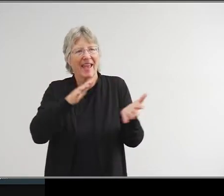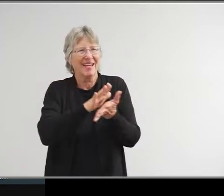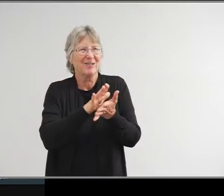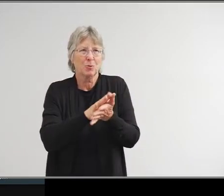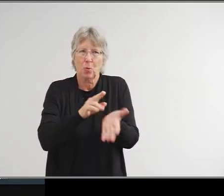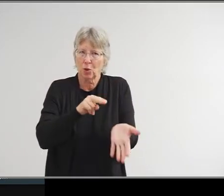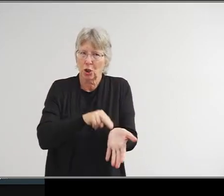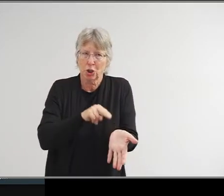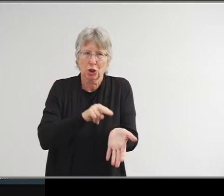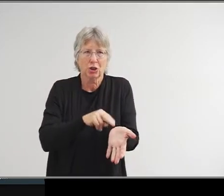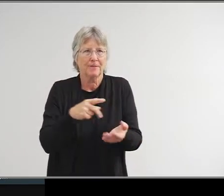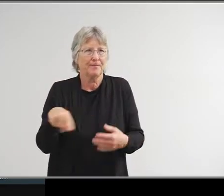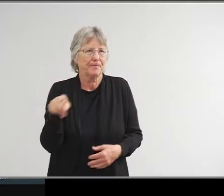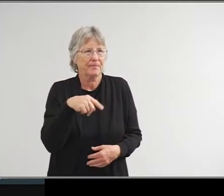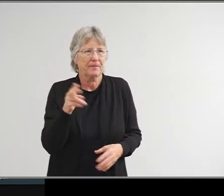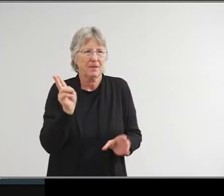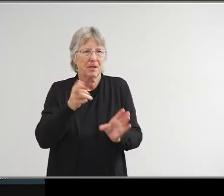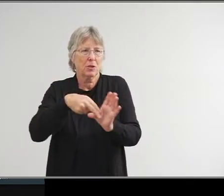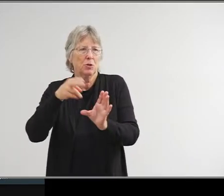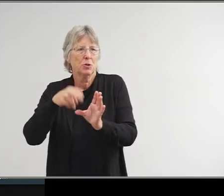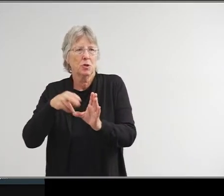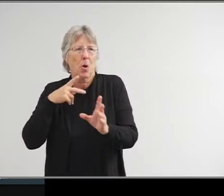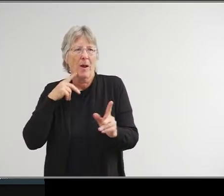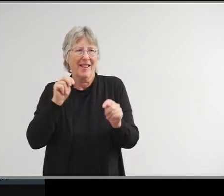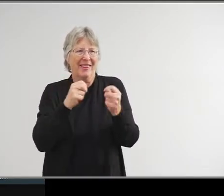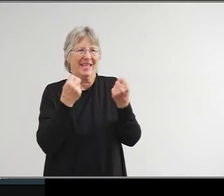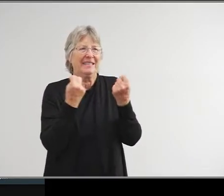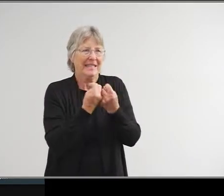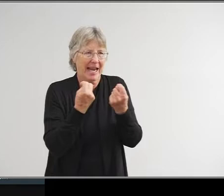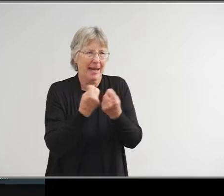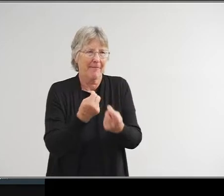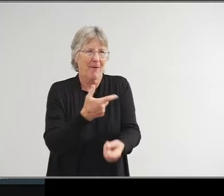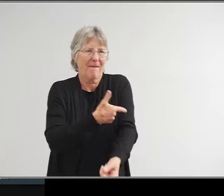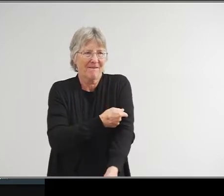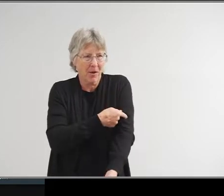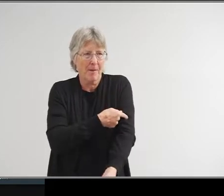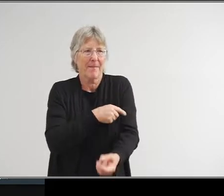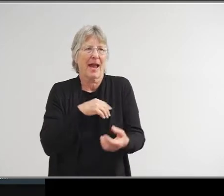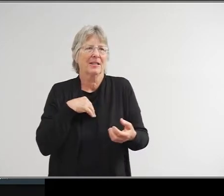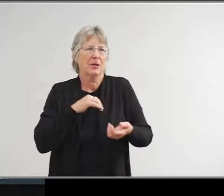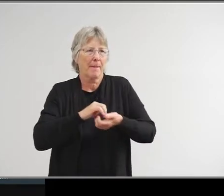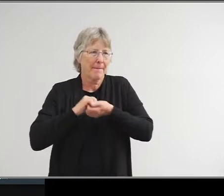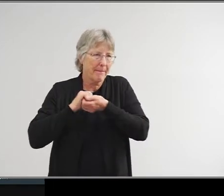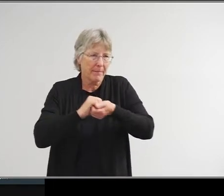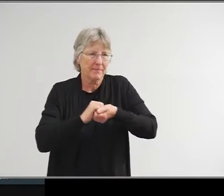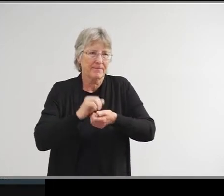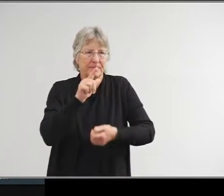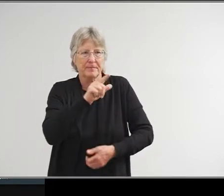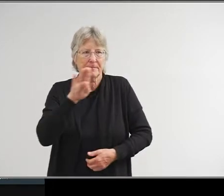who are joining the vaccination team and partnering alongside the Long Beach Health Department.